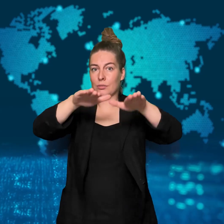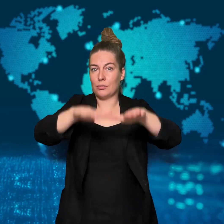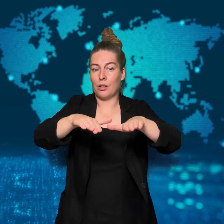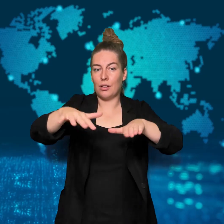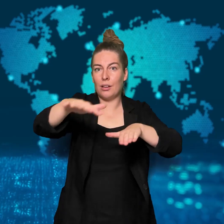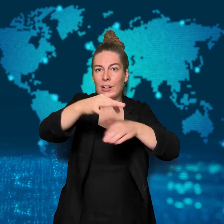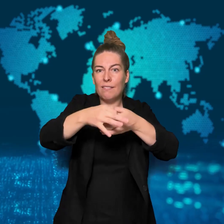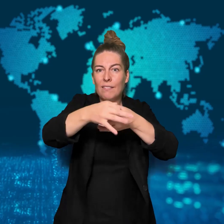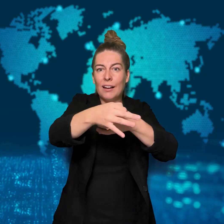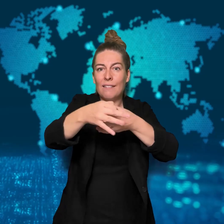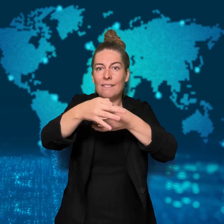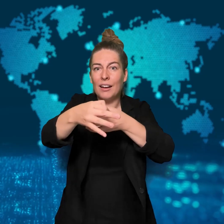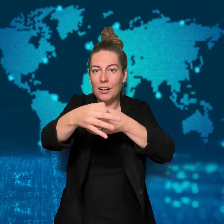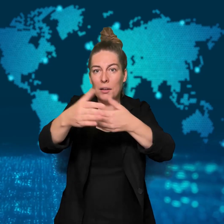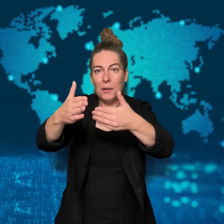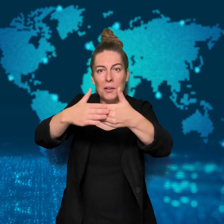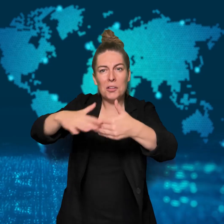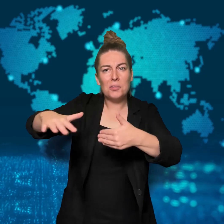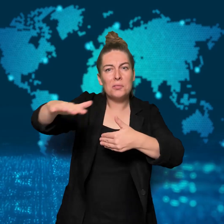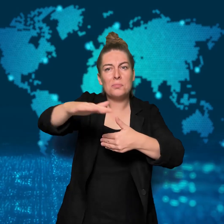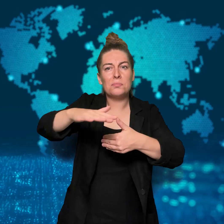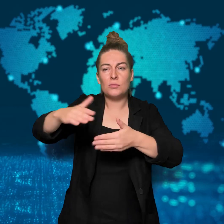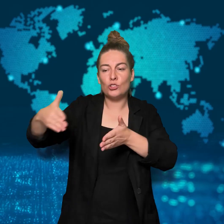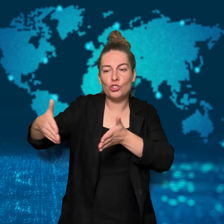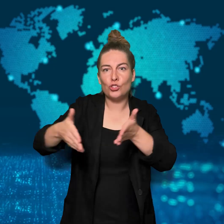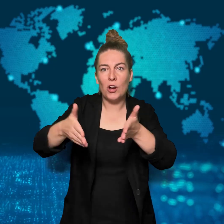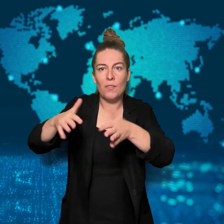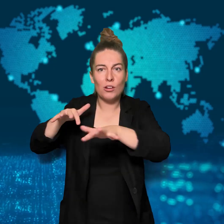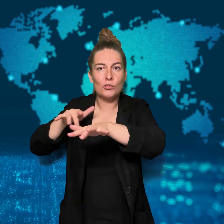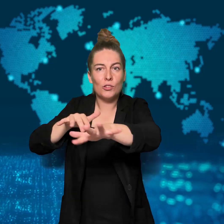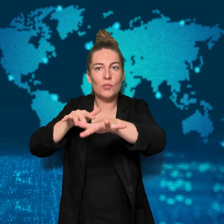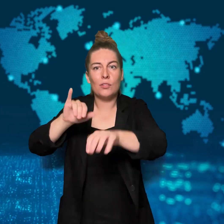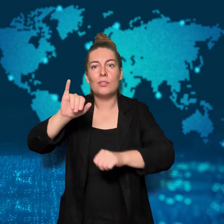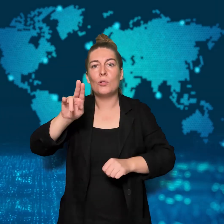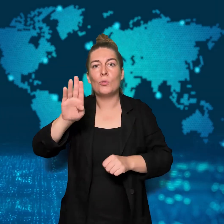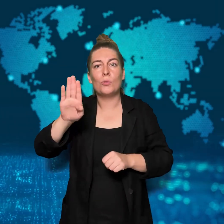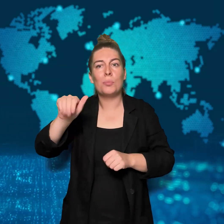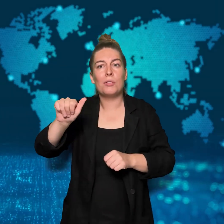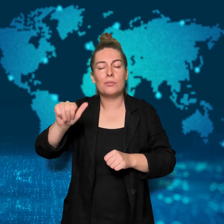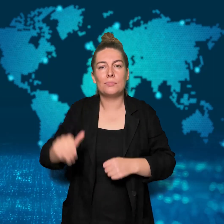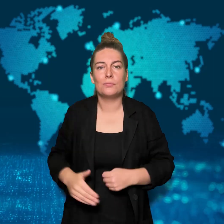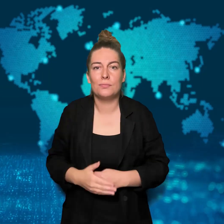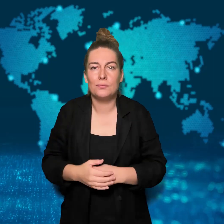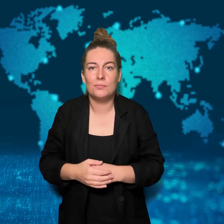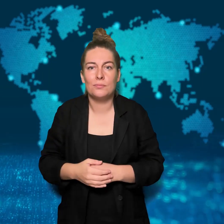It's been estimated that 2,400 people are trapped